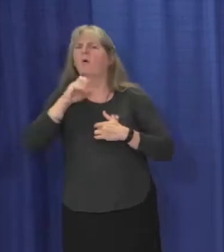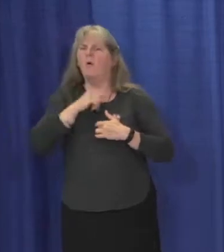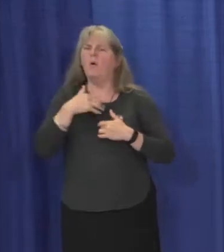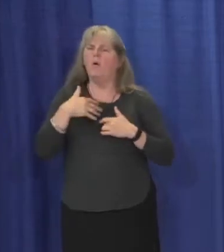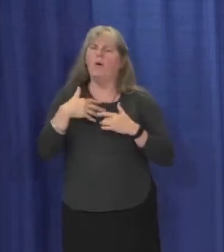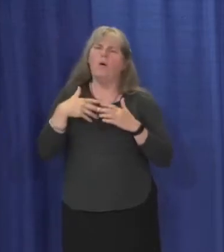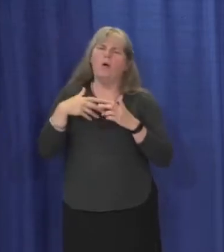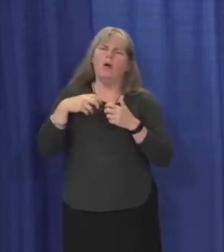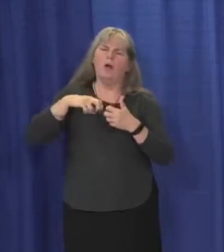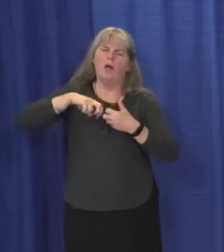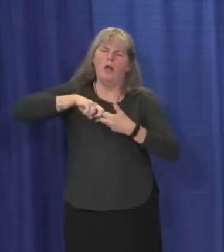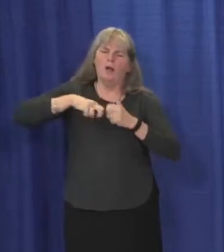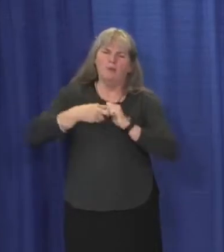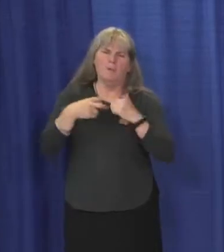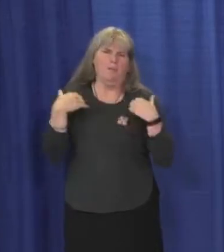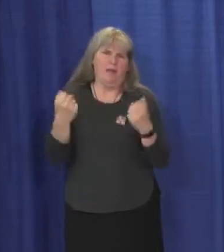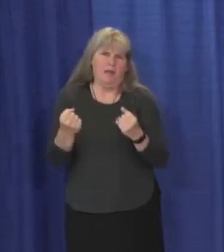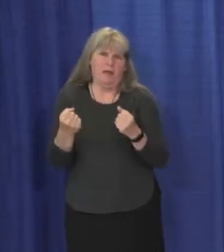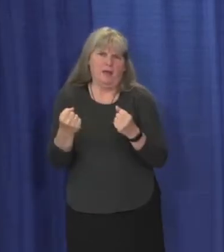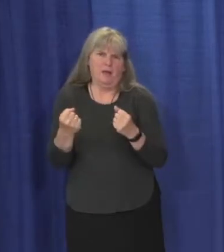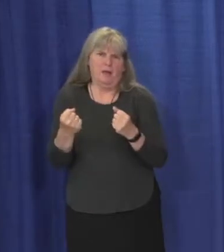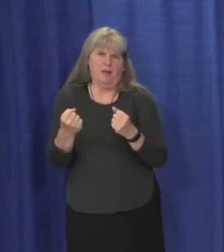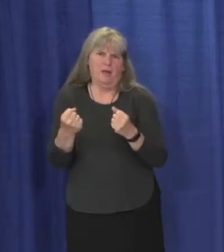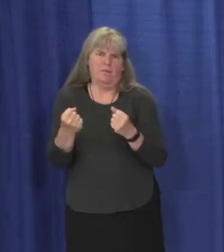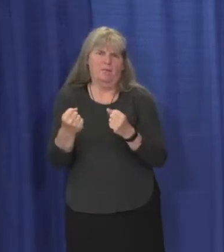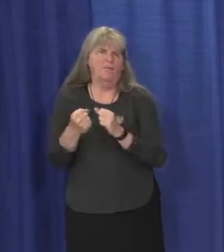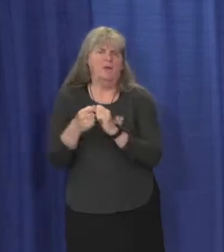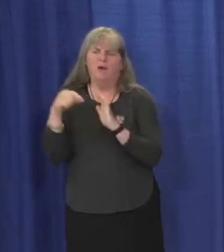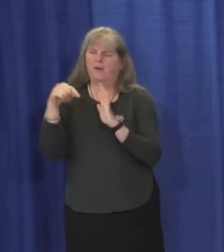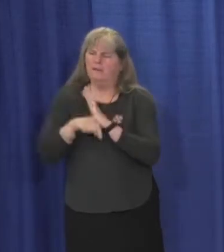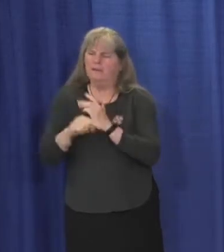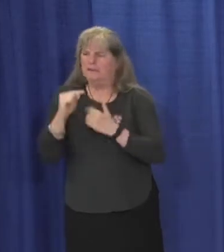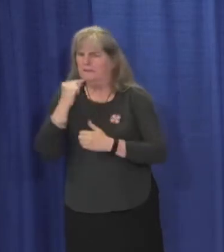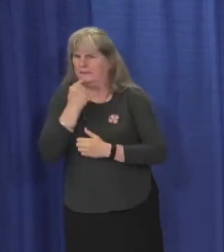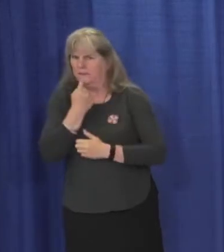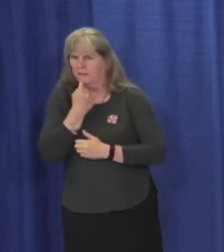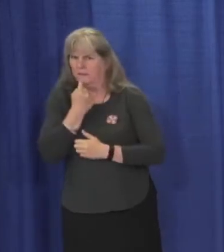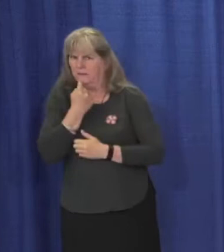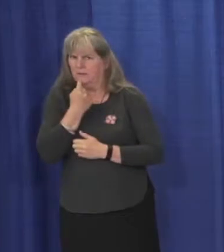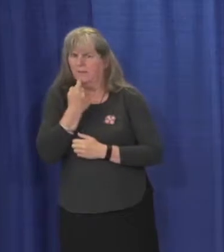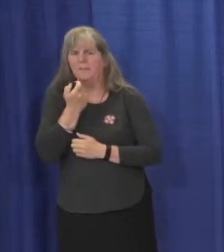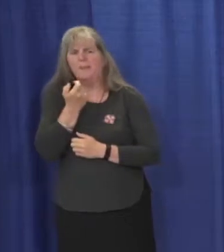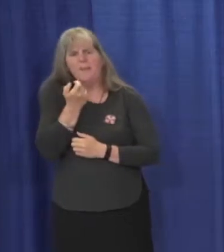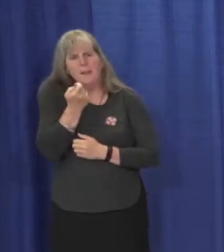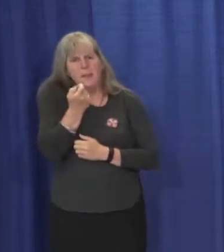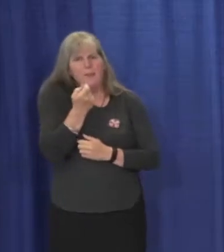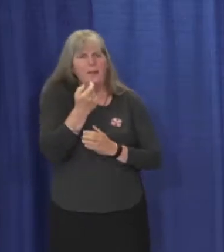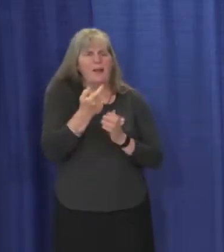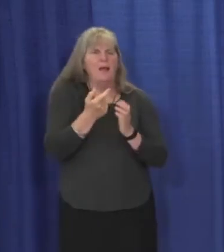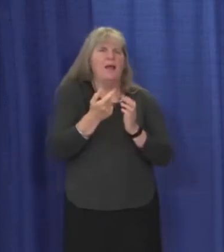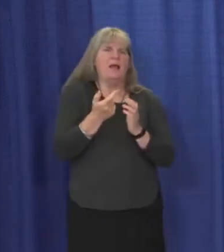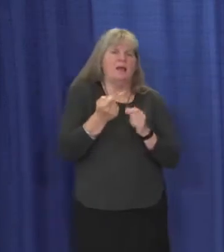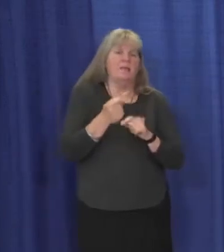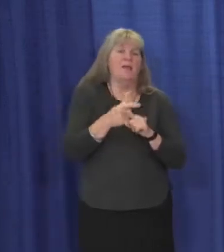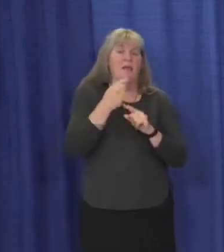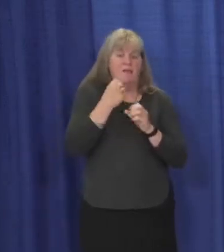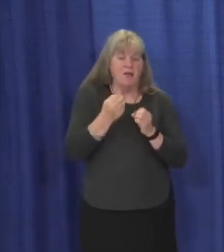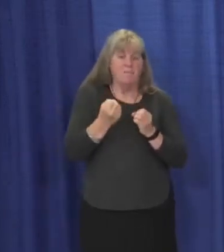compromised immune system and even then severe outcomes are rare but they will appear once